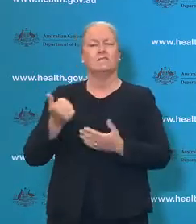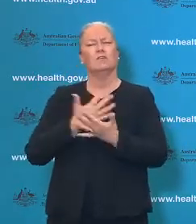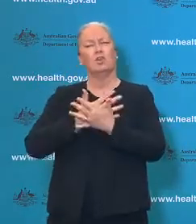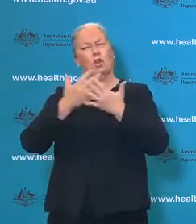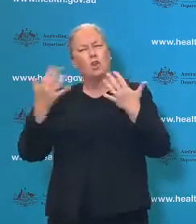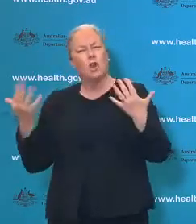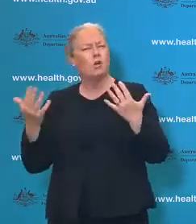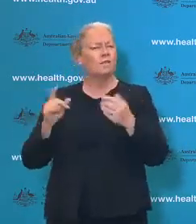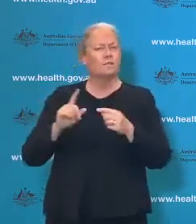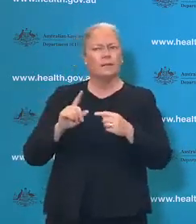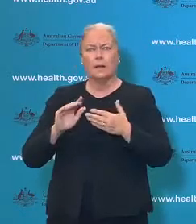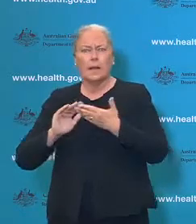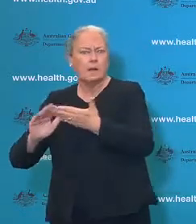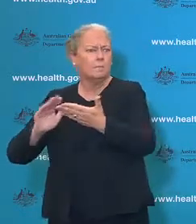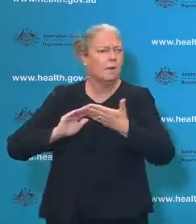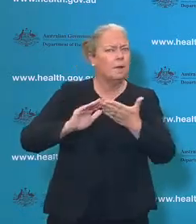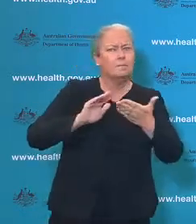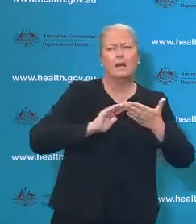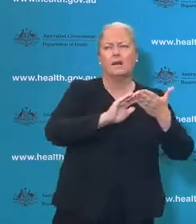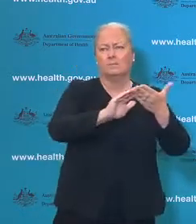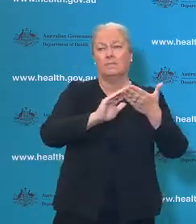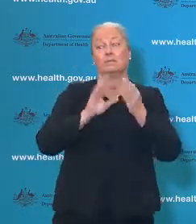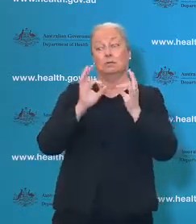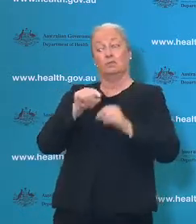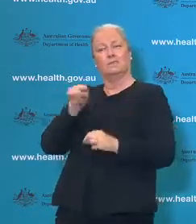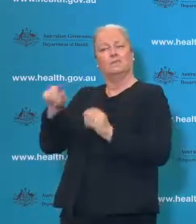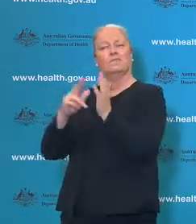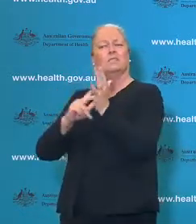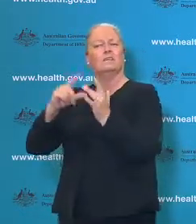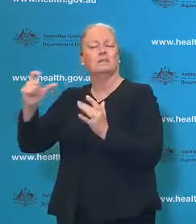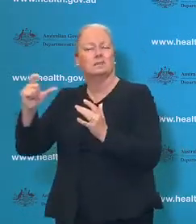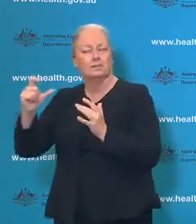response in Victoria. The Prime Minister and the Premier of Victoria today